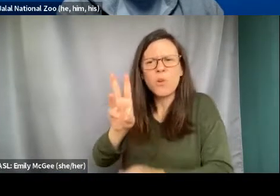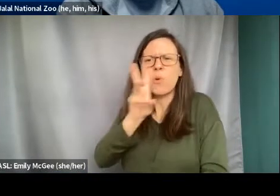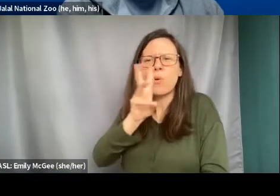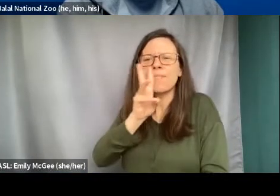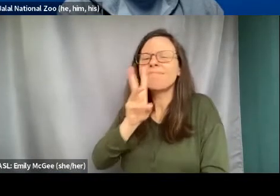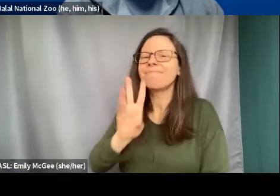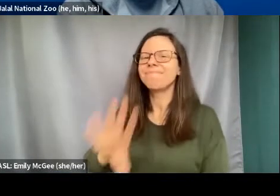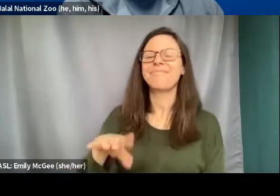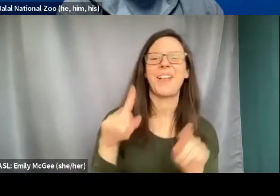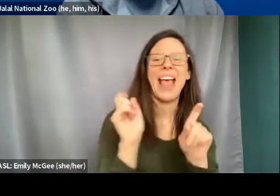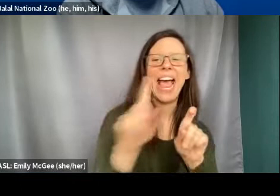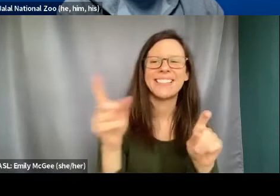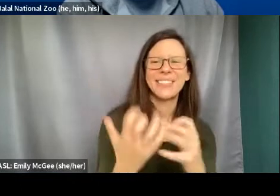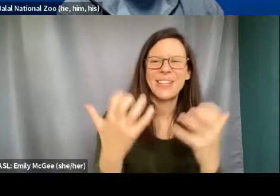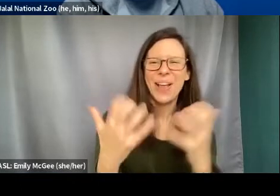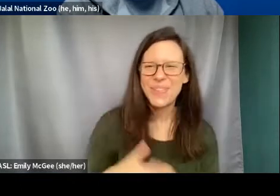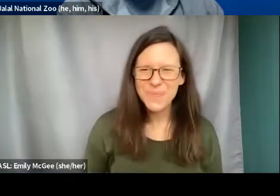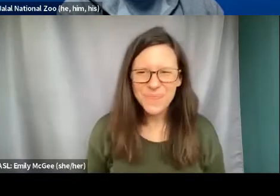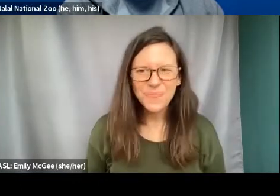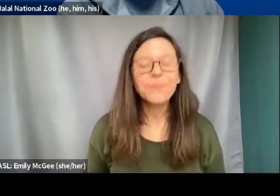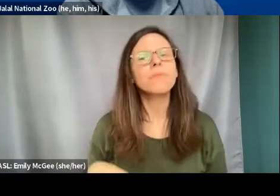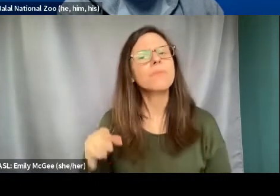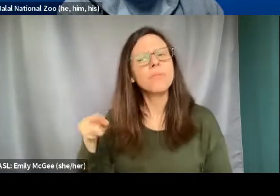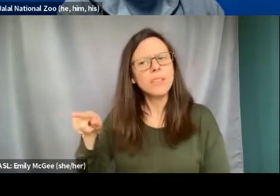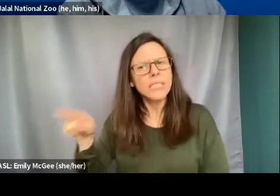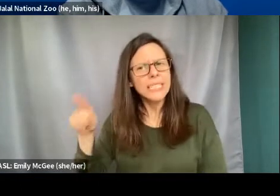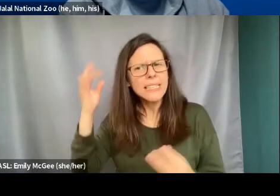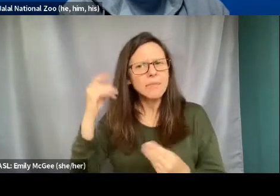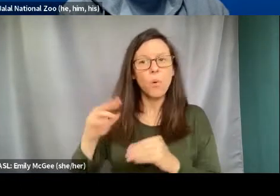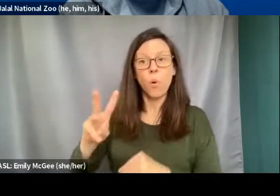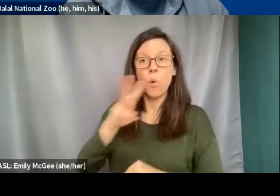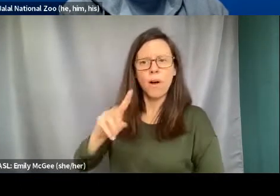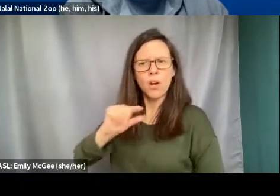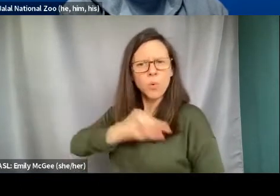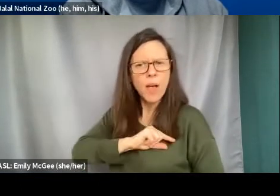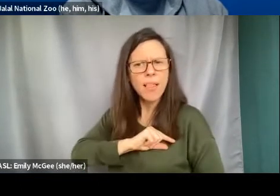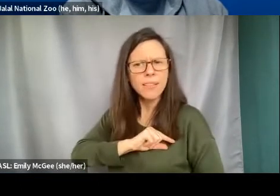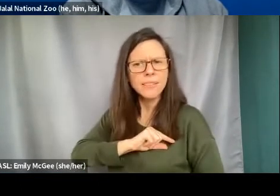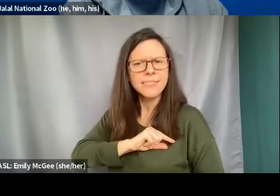What other factors does Jalal consider for water quality? These are select all that apply.